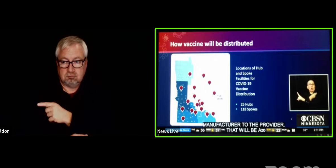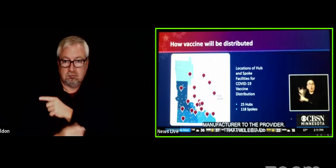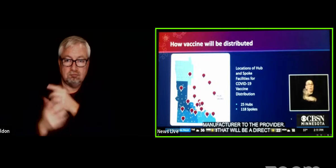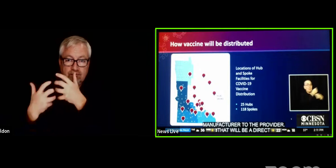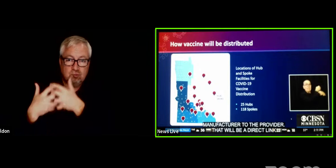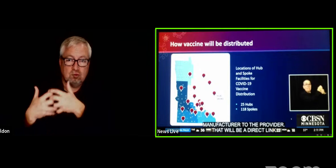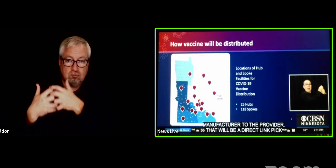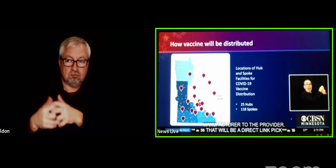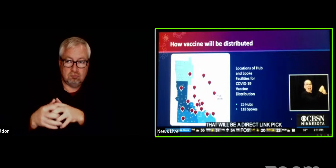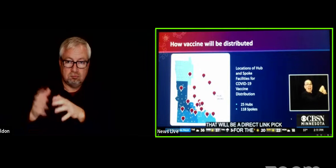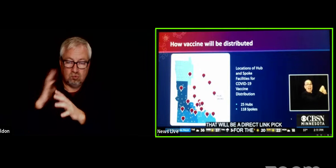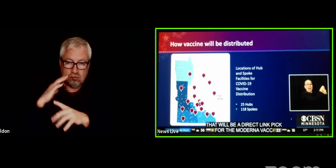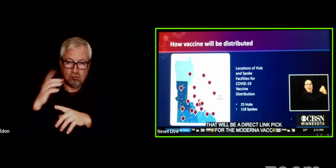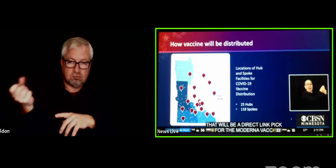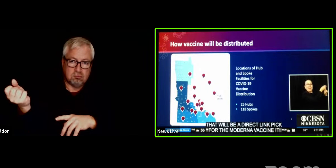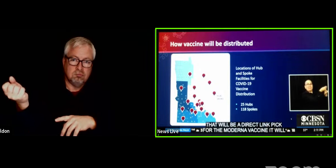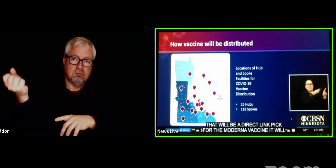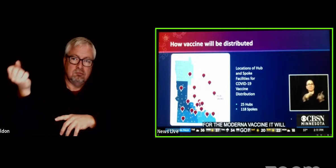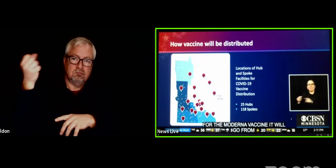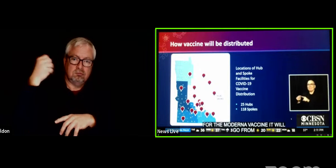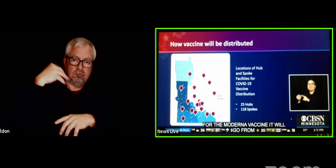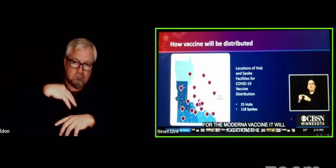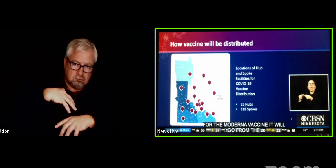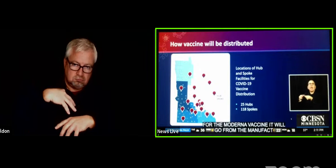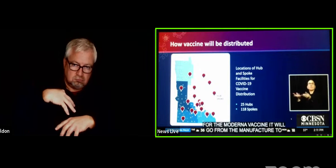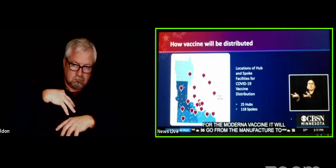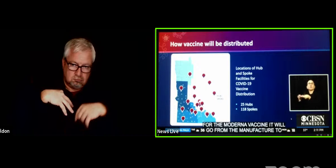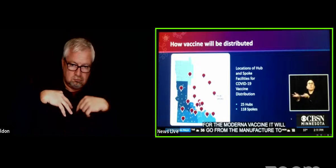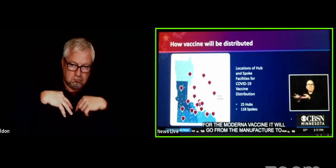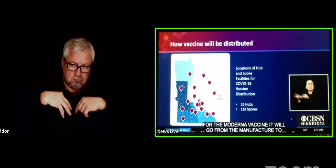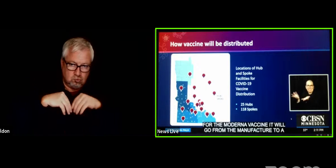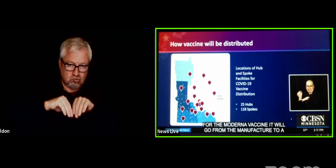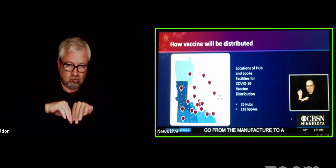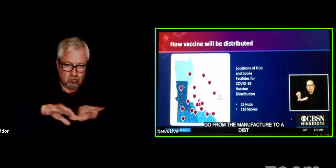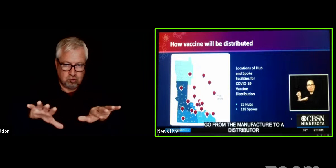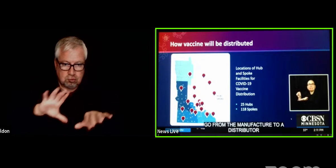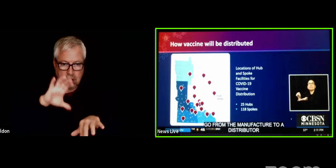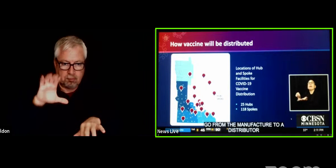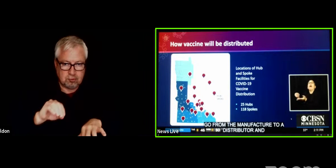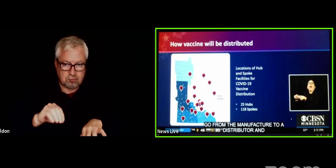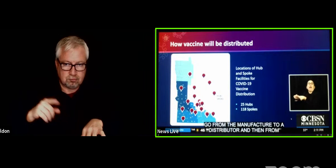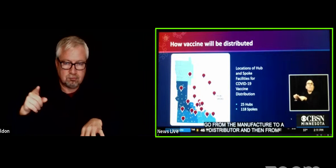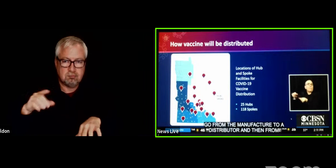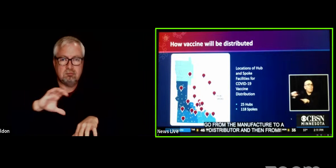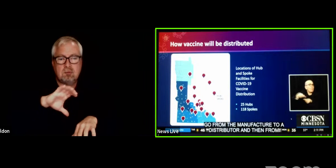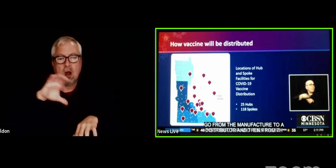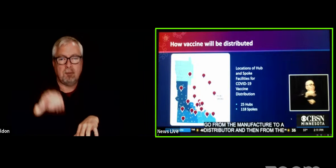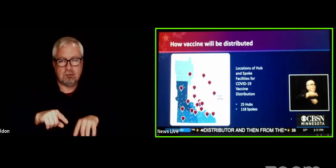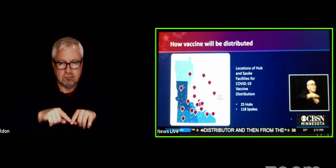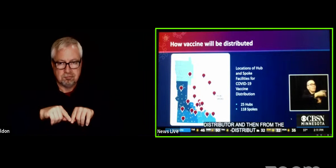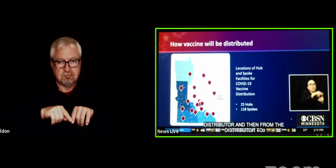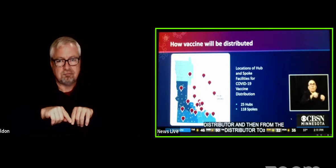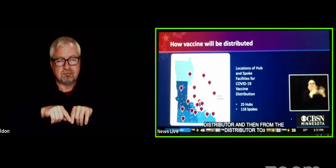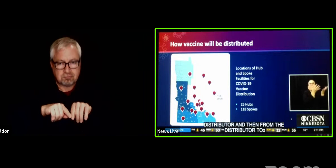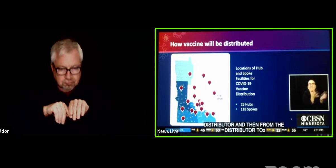DISTRIBUTOR AND FROM THE DISTRIBUTOR TO THE PROVIDER, SO THERE WILL NEVER BE A TIME WHERE THERE'S VACCINE SITTING, SAY, AT THE MINNESOTA STATE